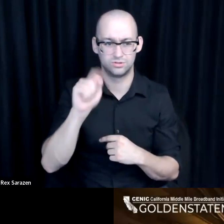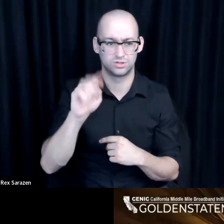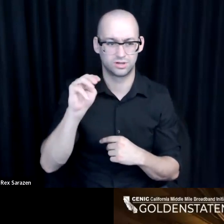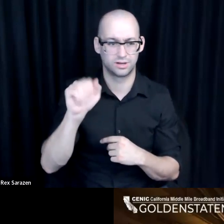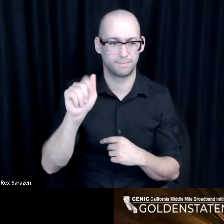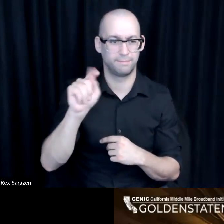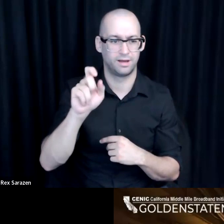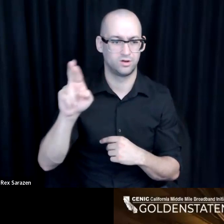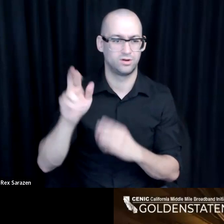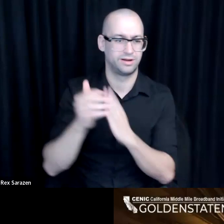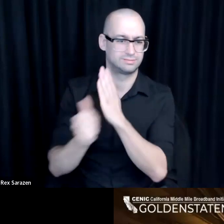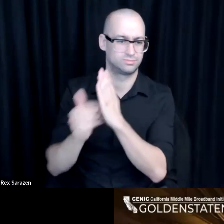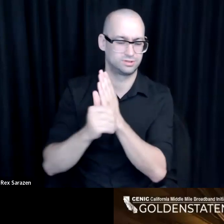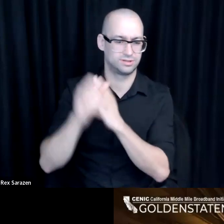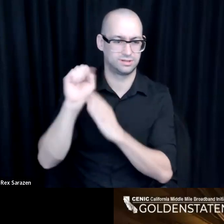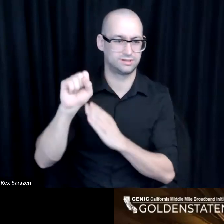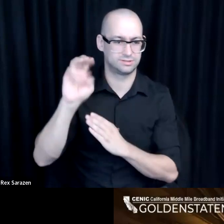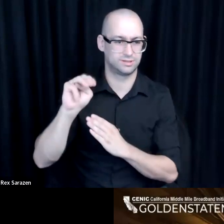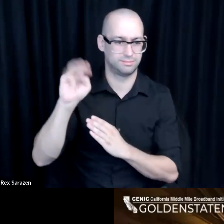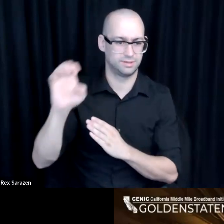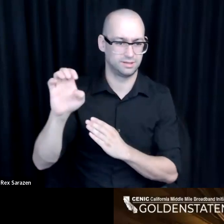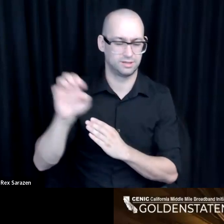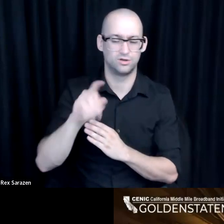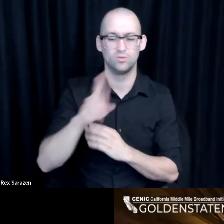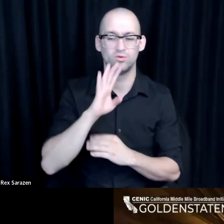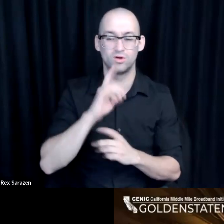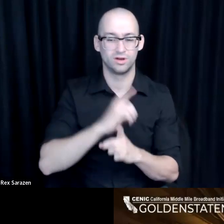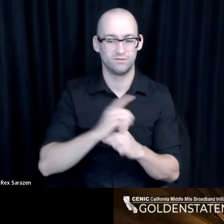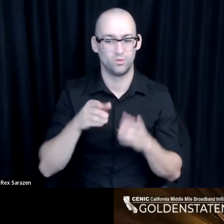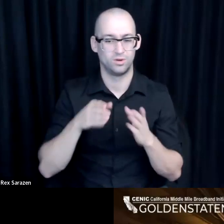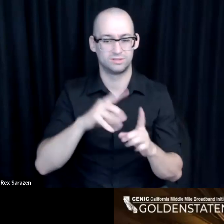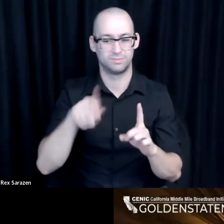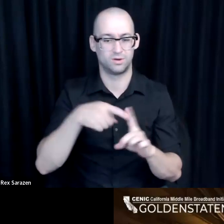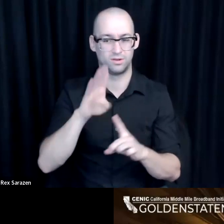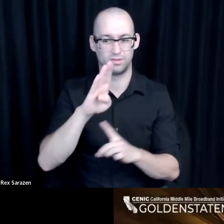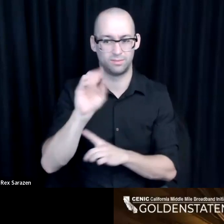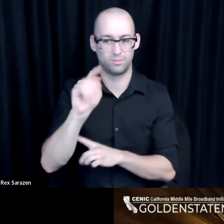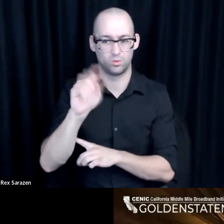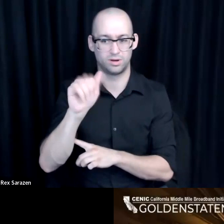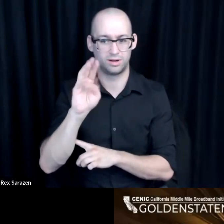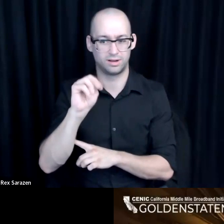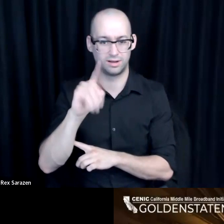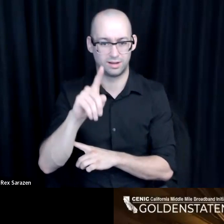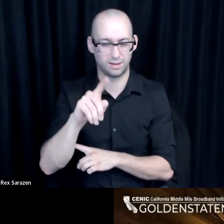this process in many different formats about the boot camps that are going on. And I'm wondering